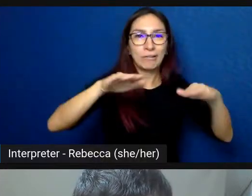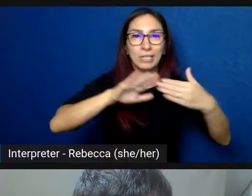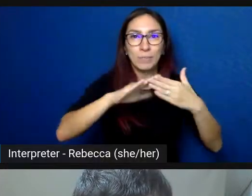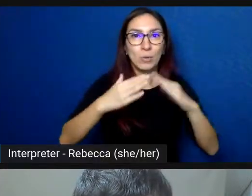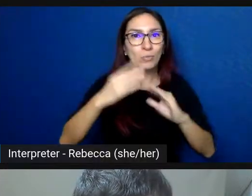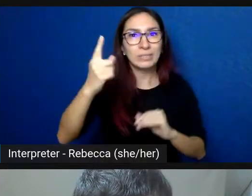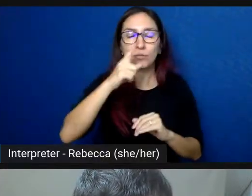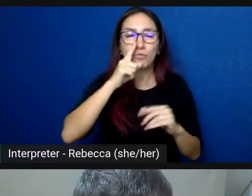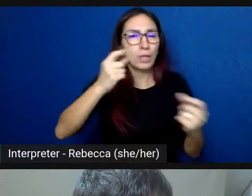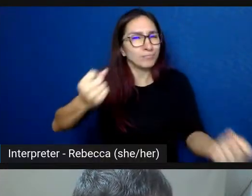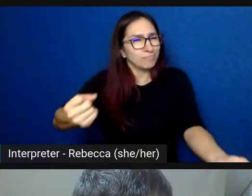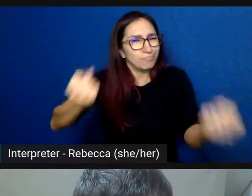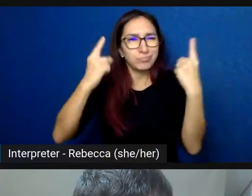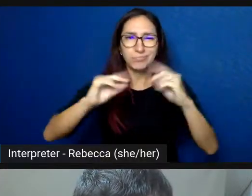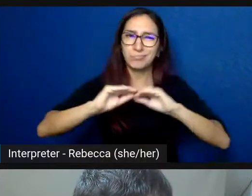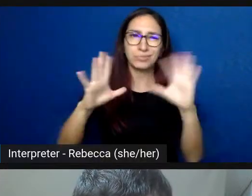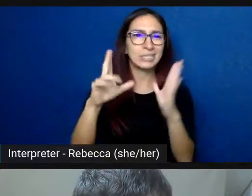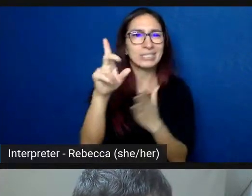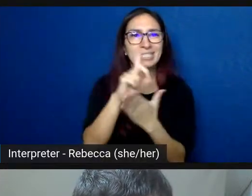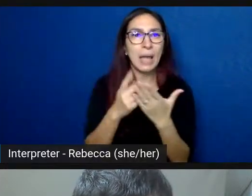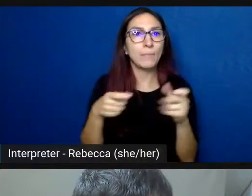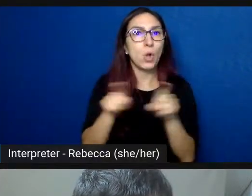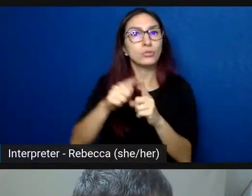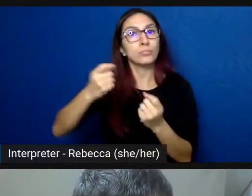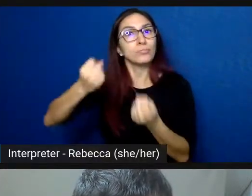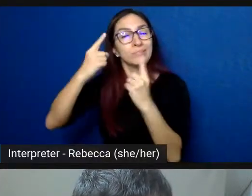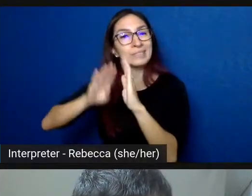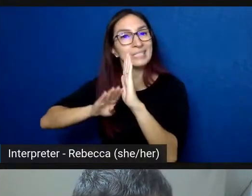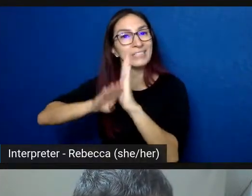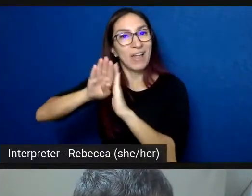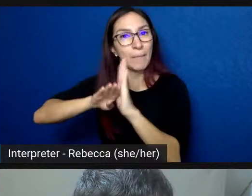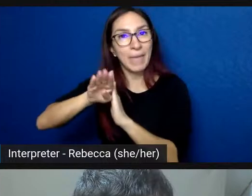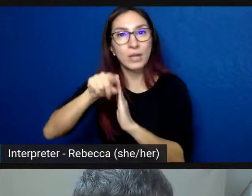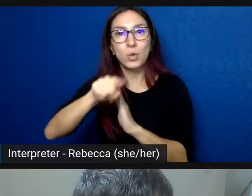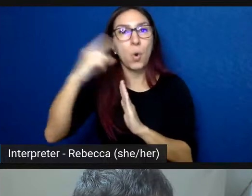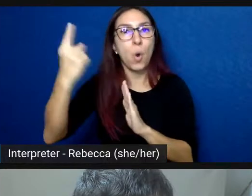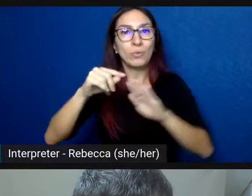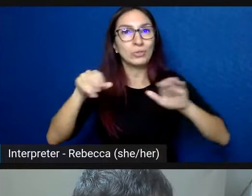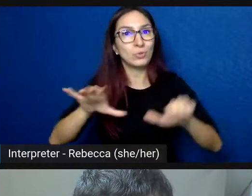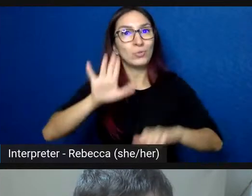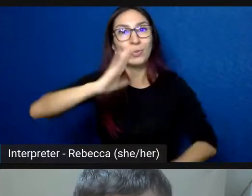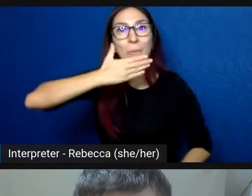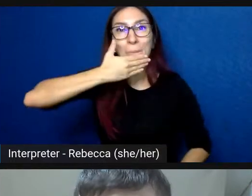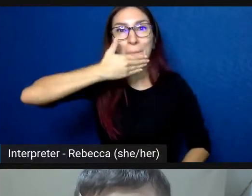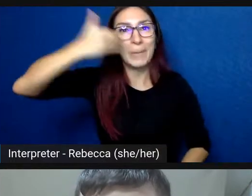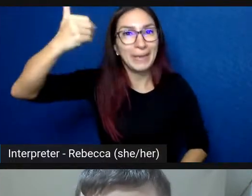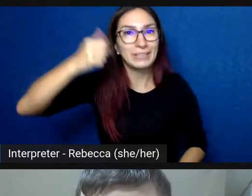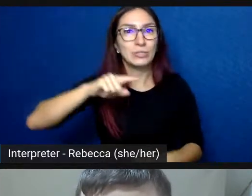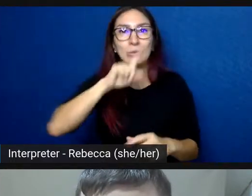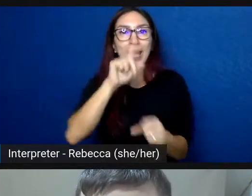you teach me all the time and to think that you are very good example for the community at large for someone who really understands design